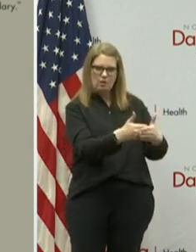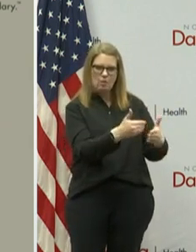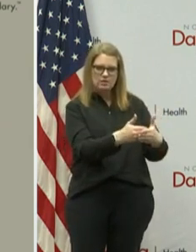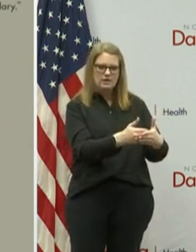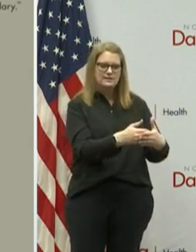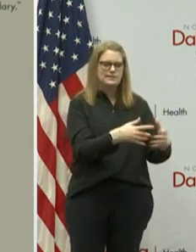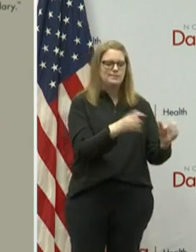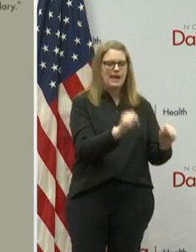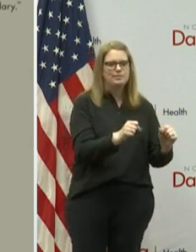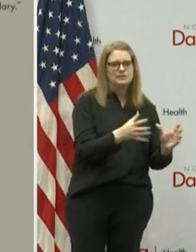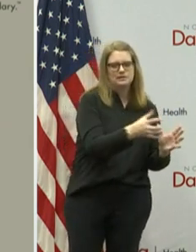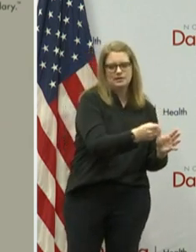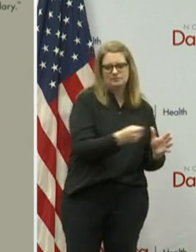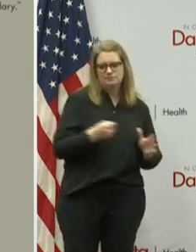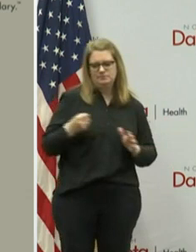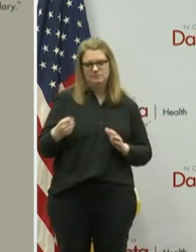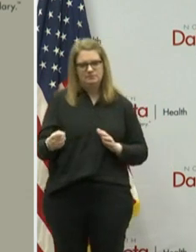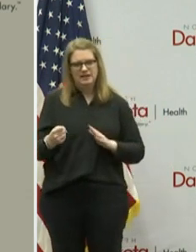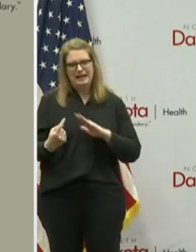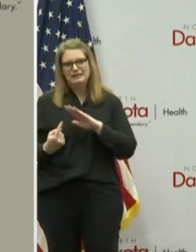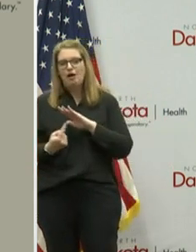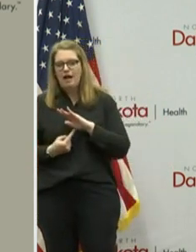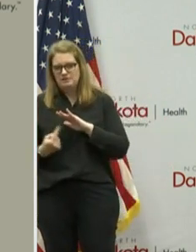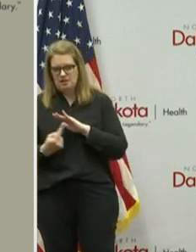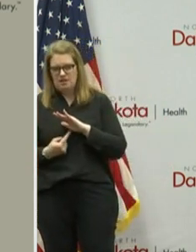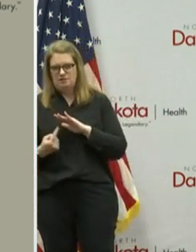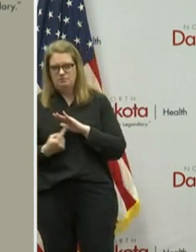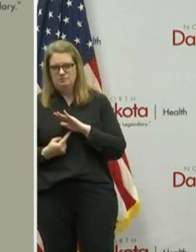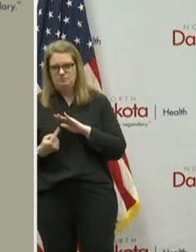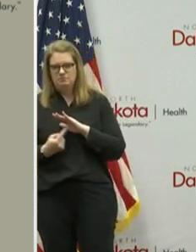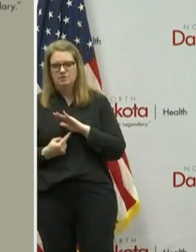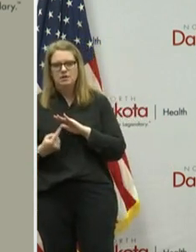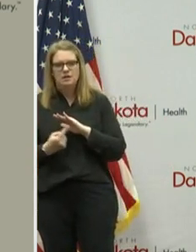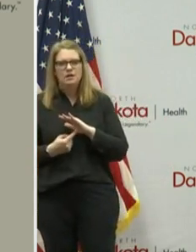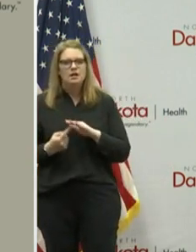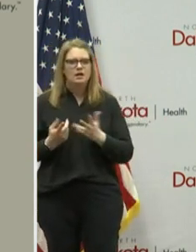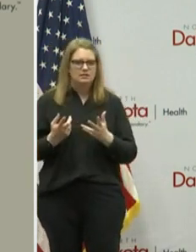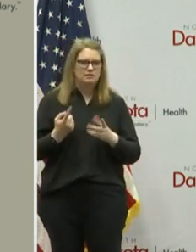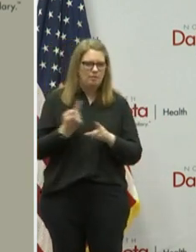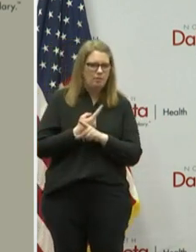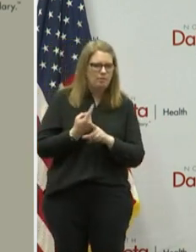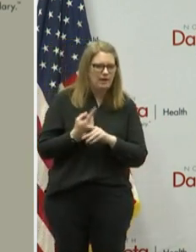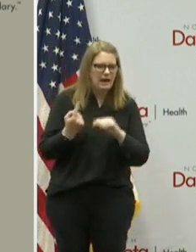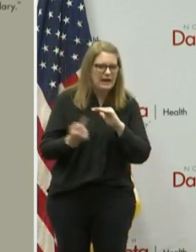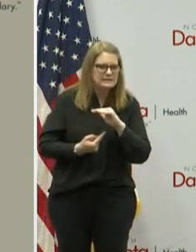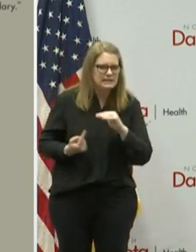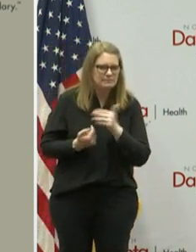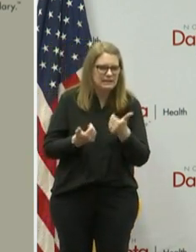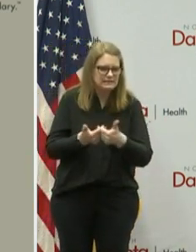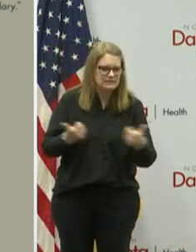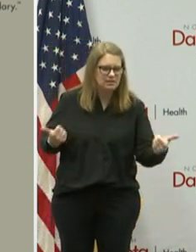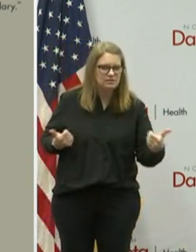MEMORY CARE, DEVELOPMENTALLY DISABLED, HOWEVER IT MIGHT BE, THAT WE CAN MOVE POSITIVES IN